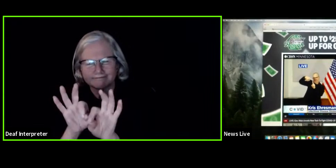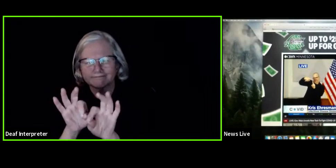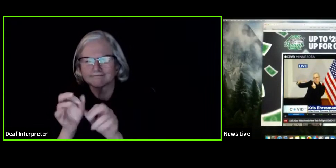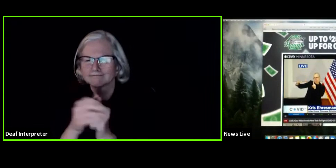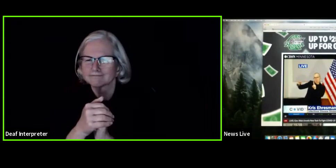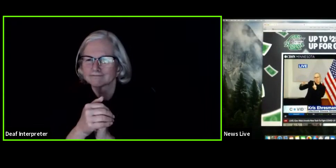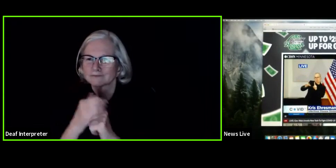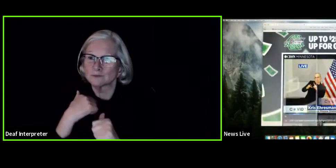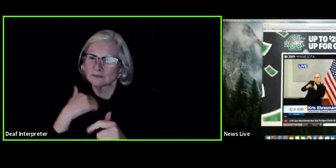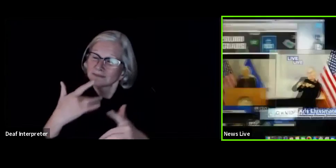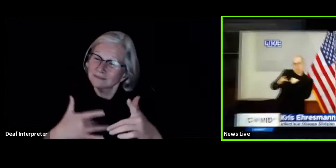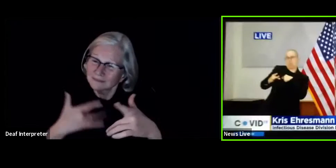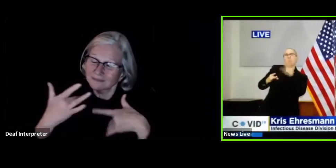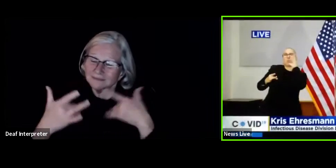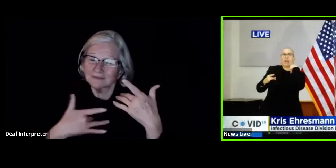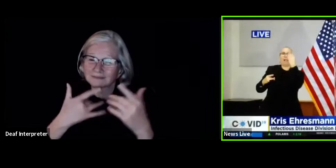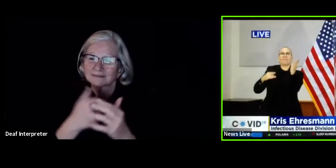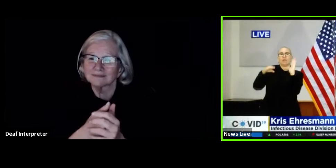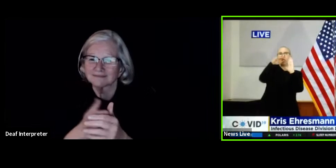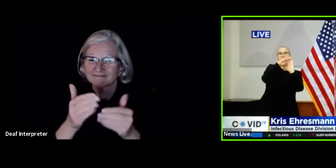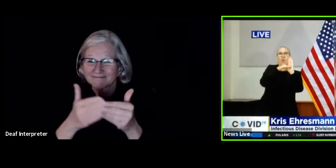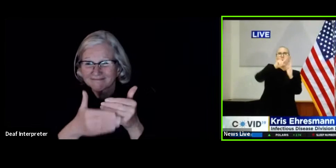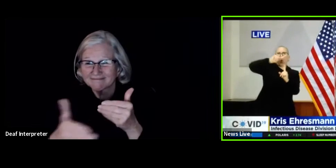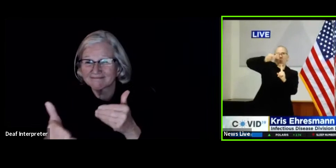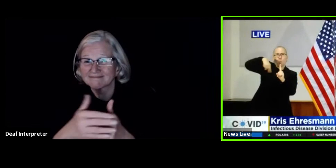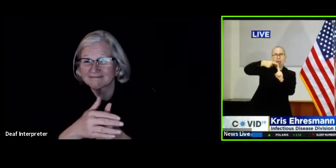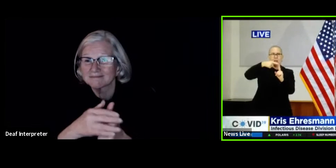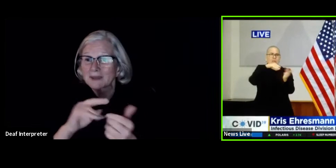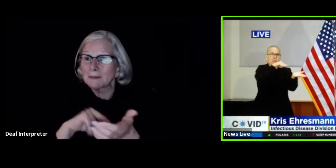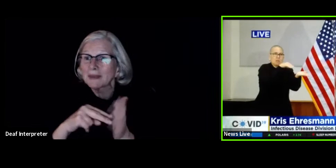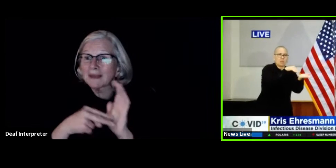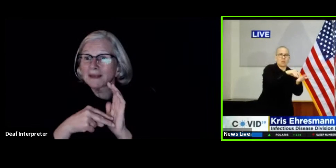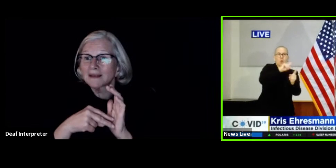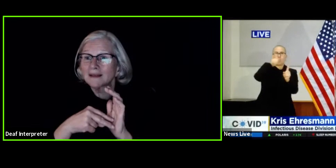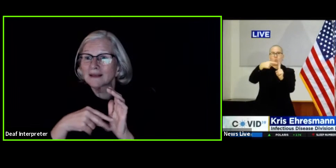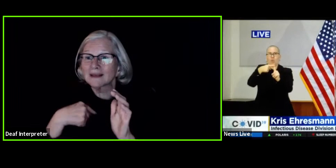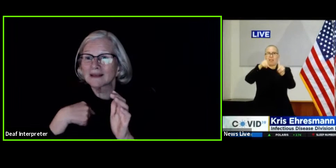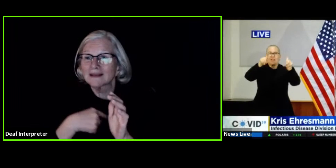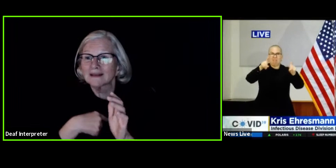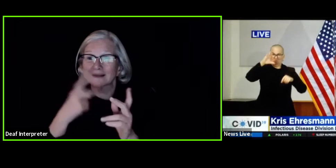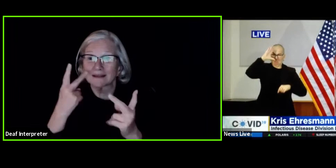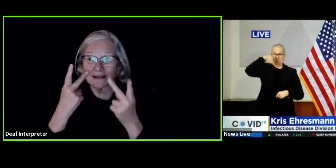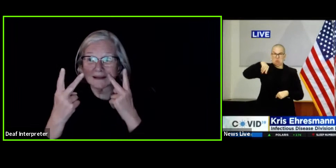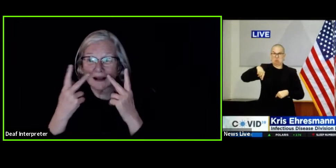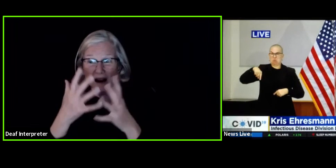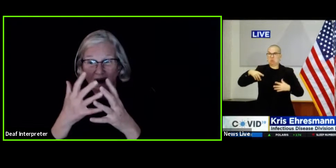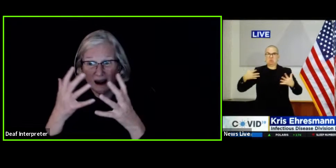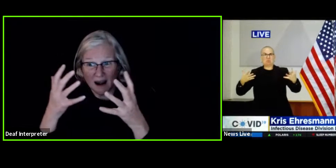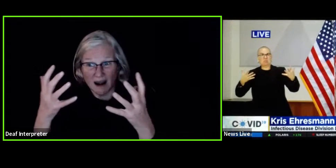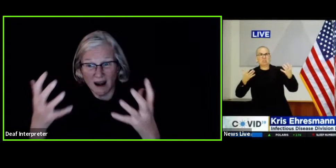BUT WE'RE REALLY EXCITED ABOUT WHAT THIS COULD MEAN, PARTICULARLY IN THIS TIME WHEN WE'RE SEEING SO MUCH